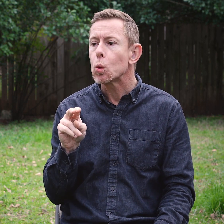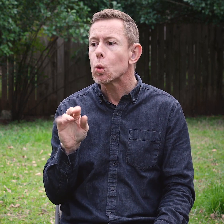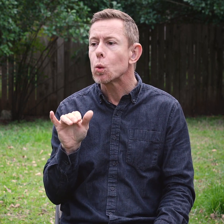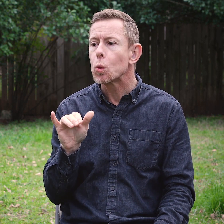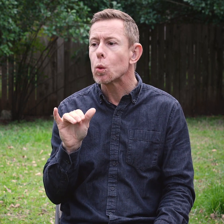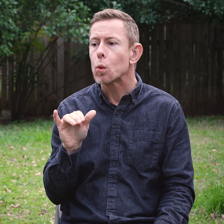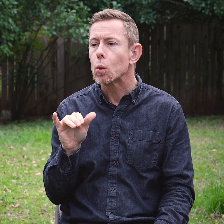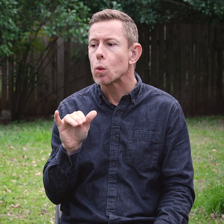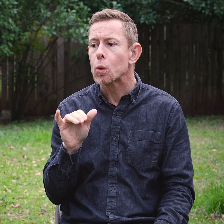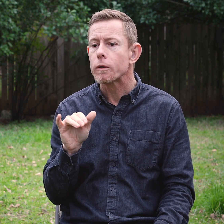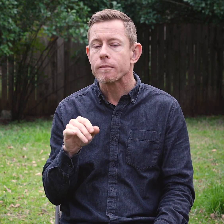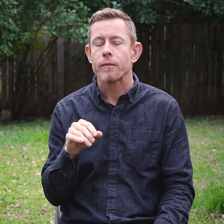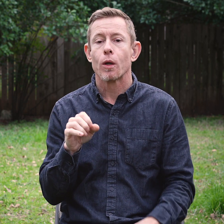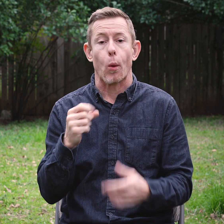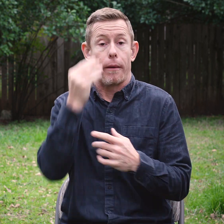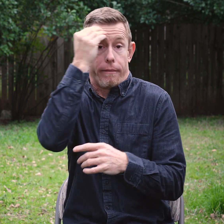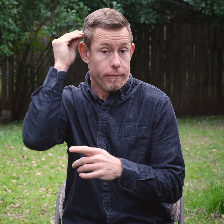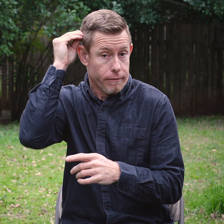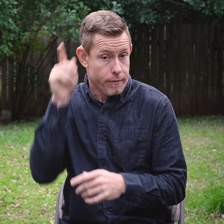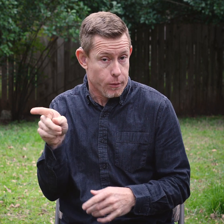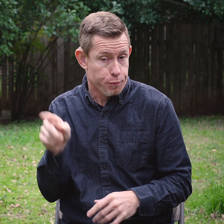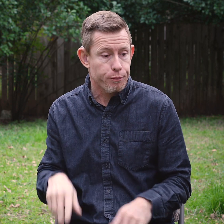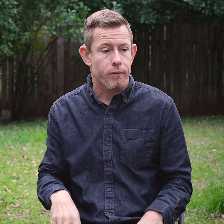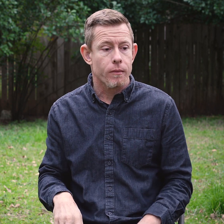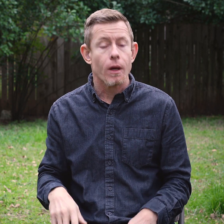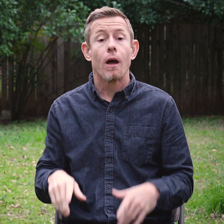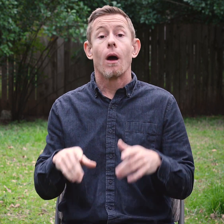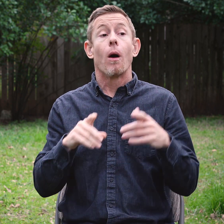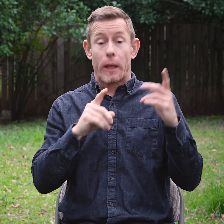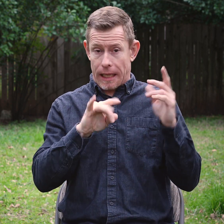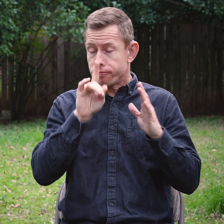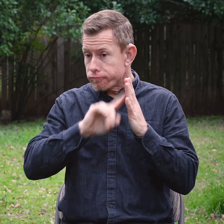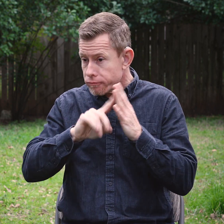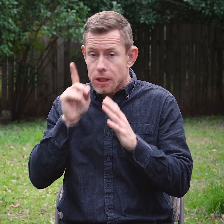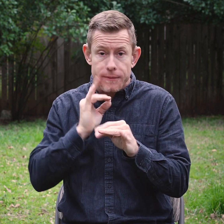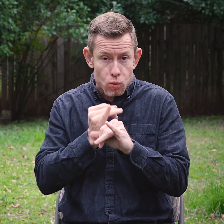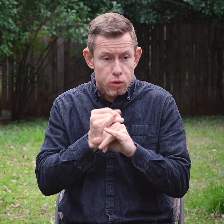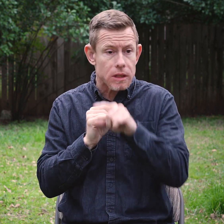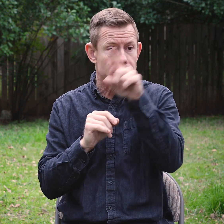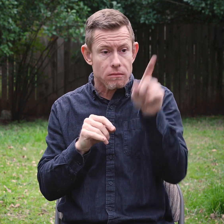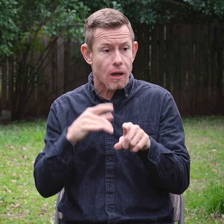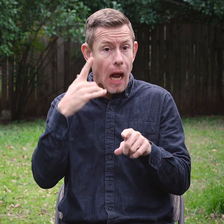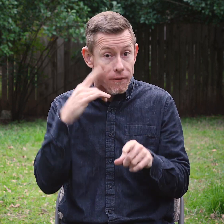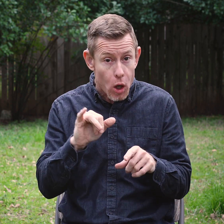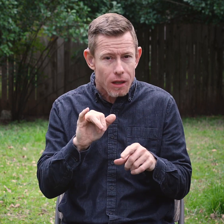That’s when she told me about living in the dorm. I kept that in mind while my mom and I researched other schools.